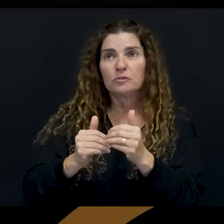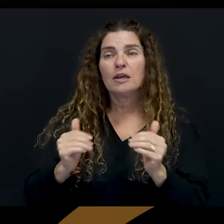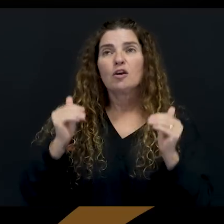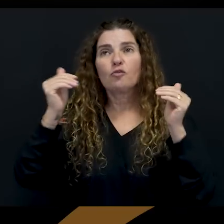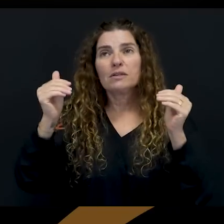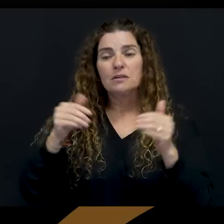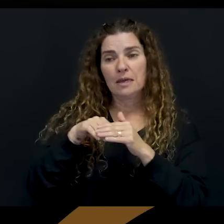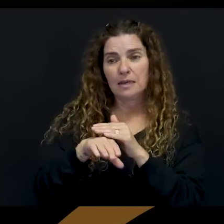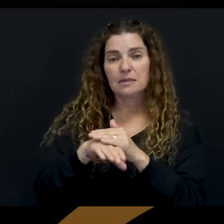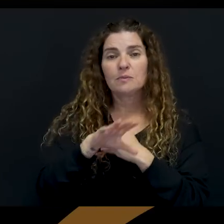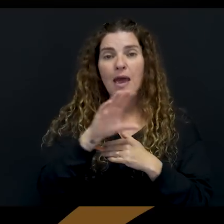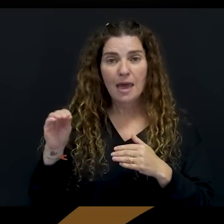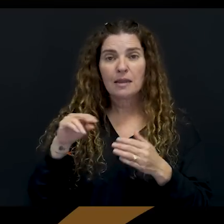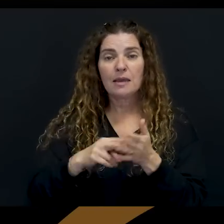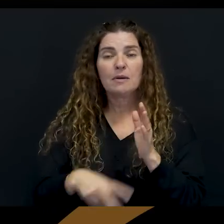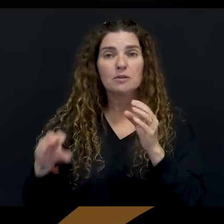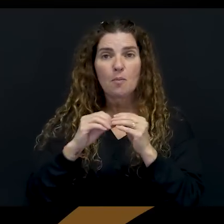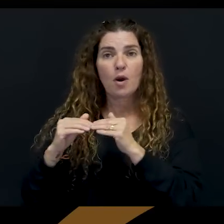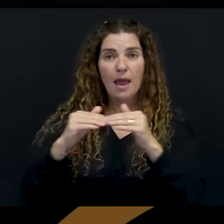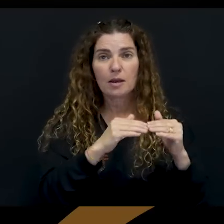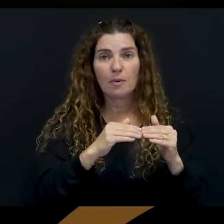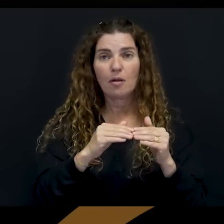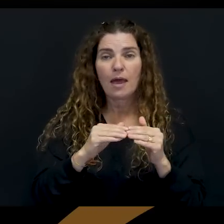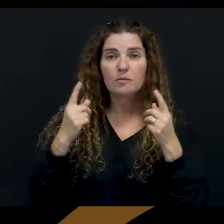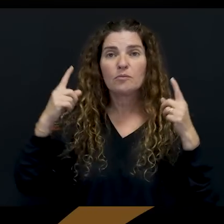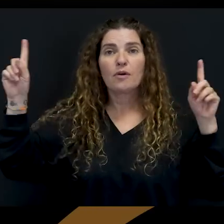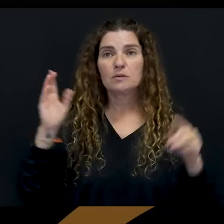is a step towards a more equitable and prosperous future for all.